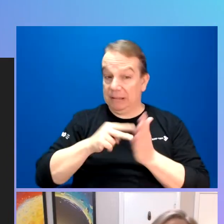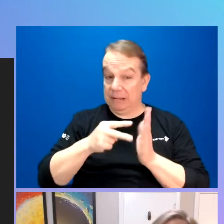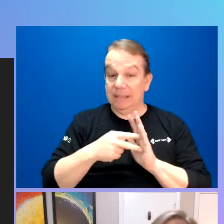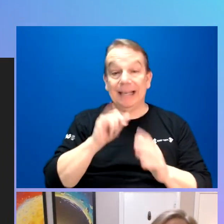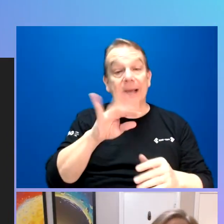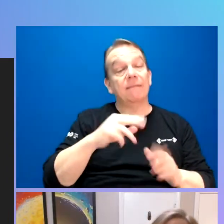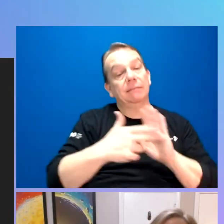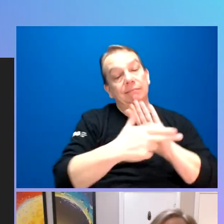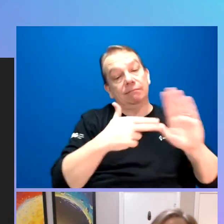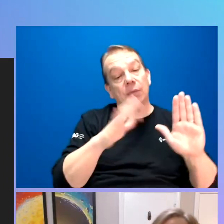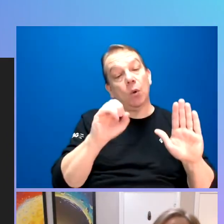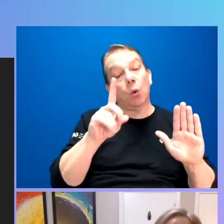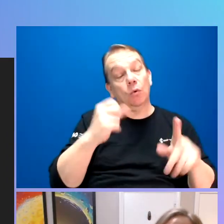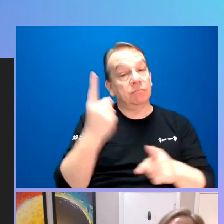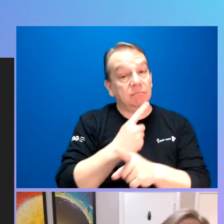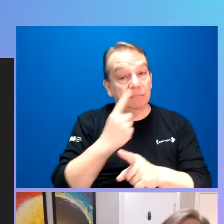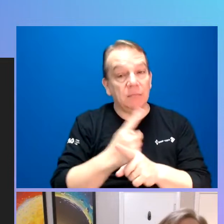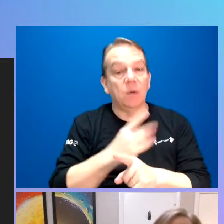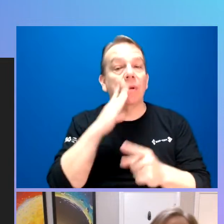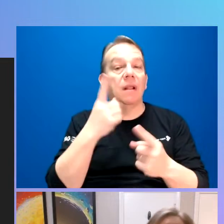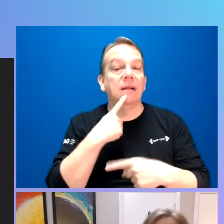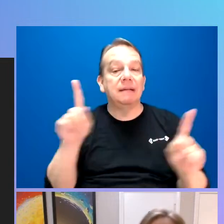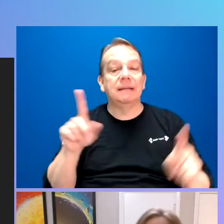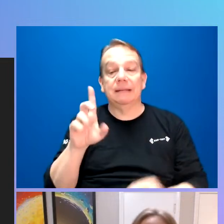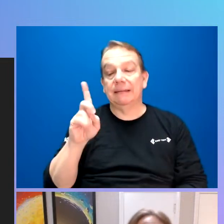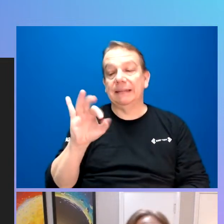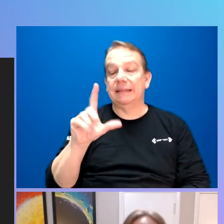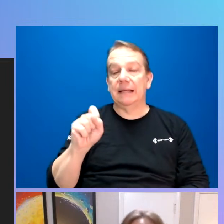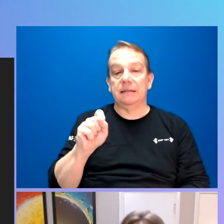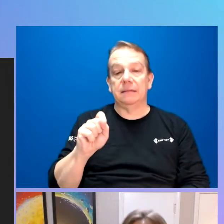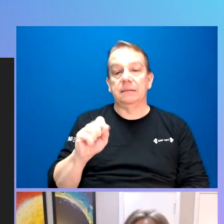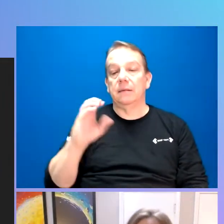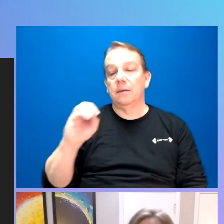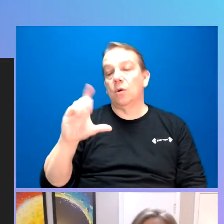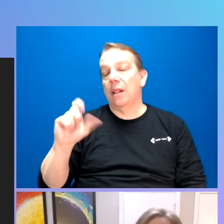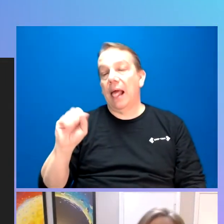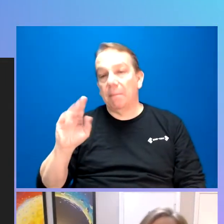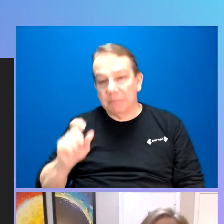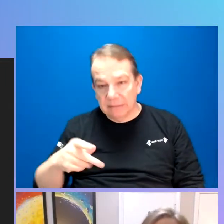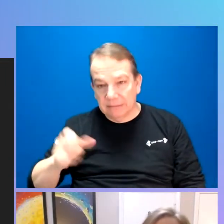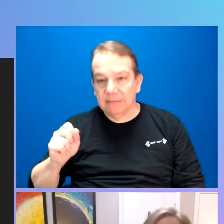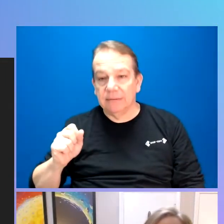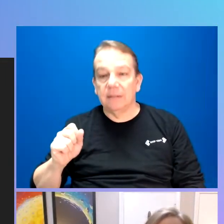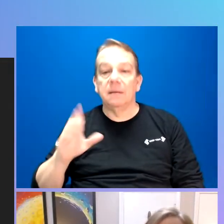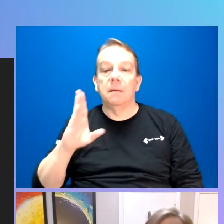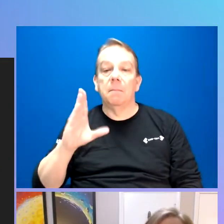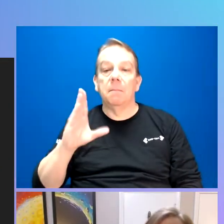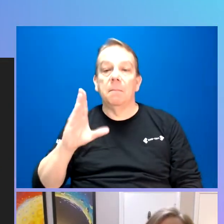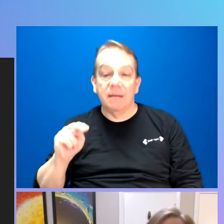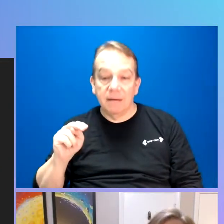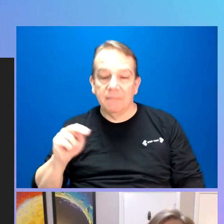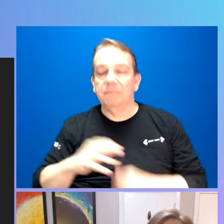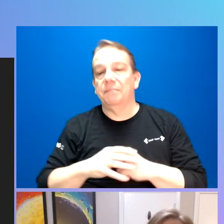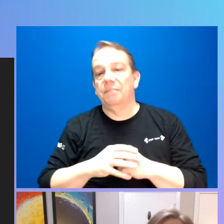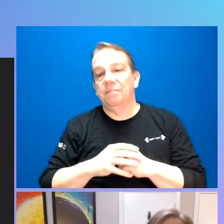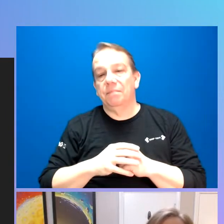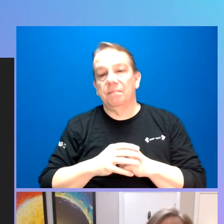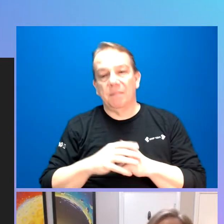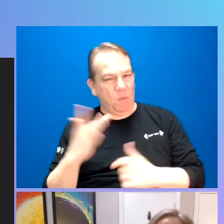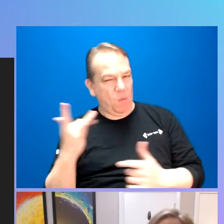details, collapsed button when the button is focused. But why?